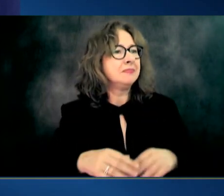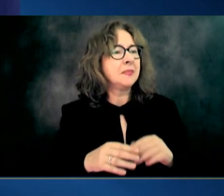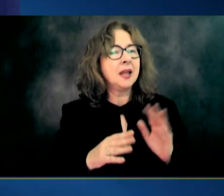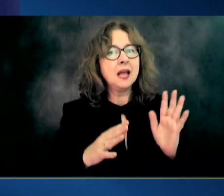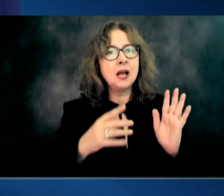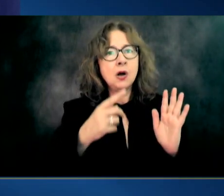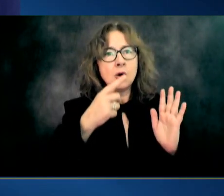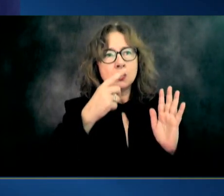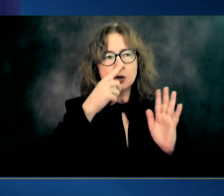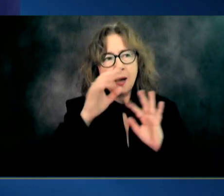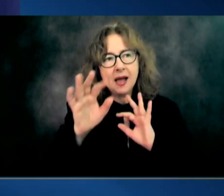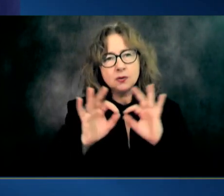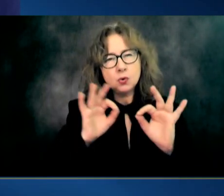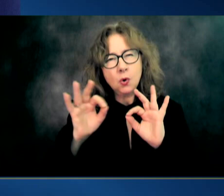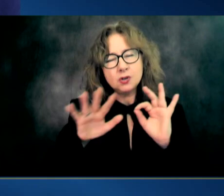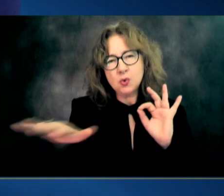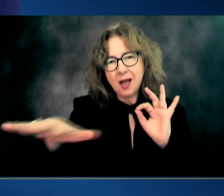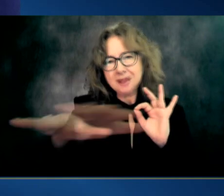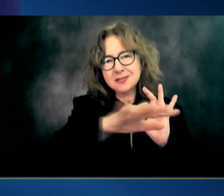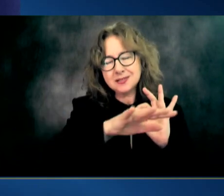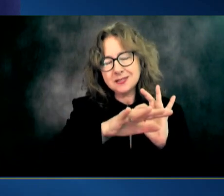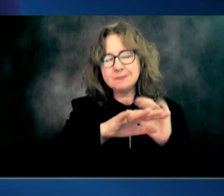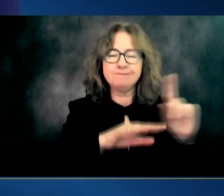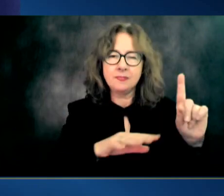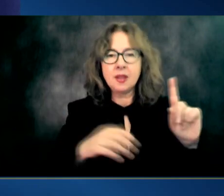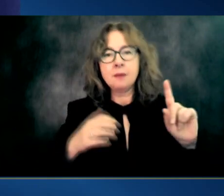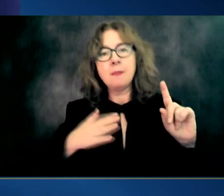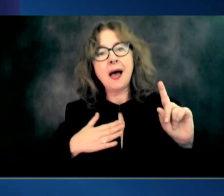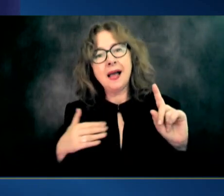bit -- one of the things we do in my clinic for young adults is we talk a lot with young adults